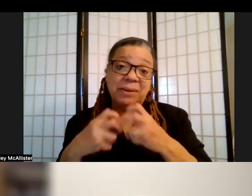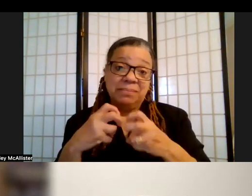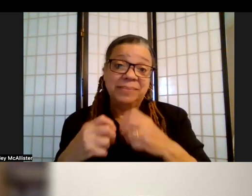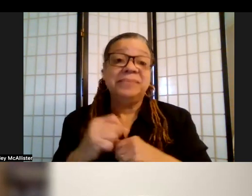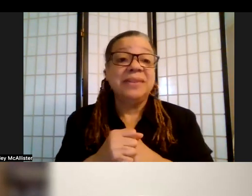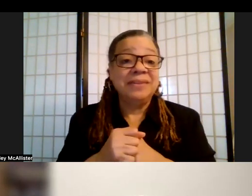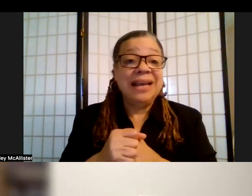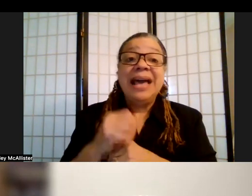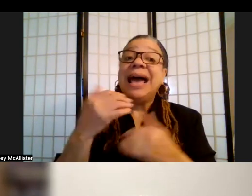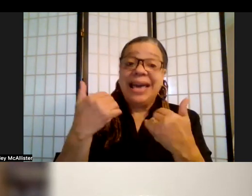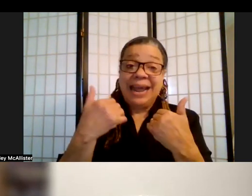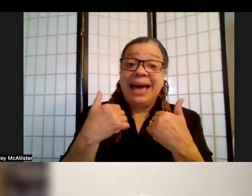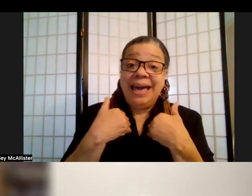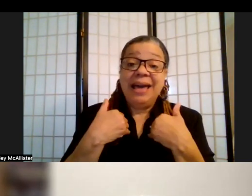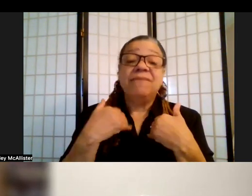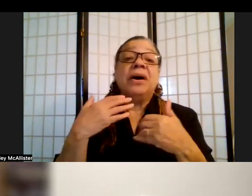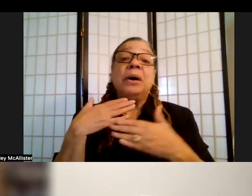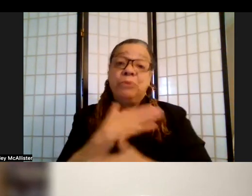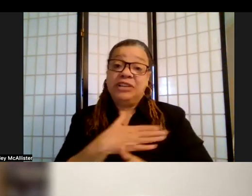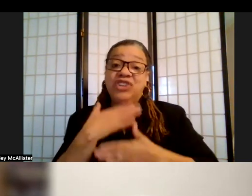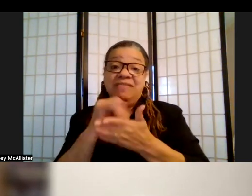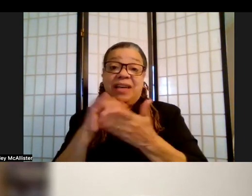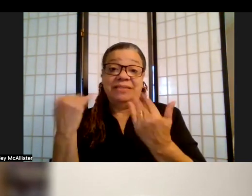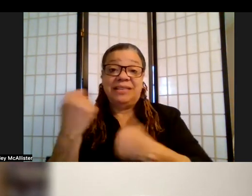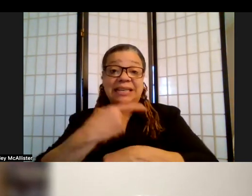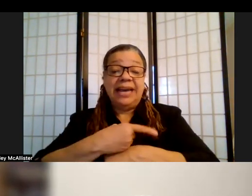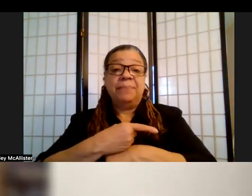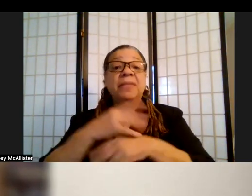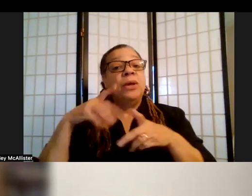And I had not appreciated that while I was, uh,